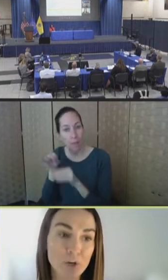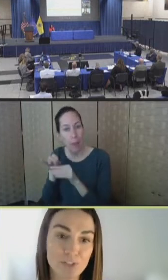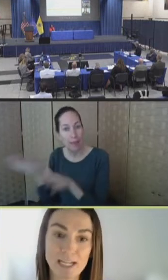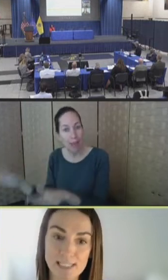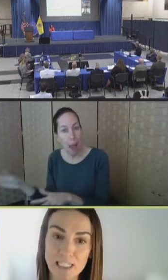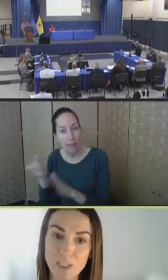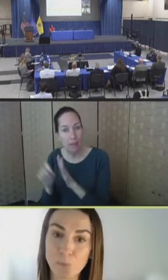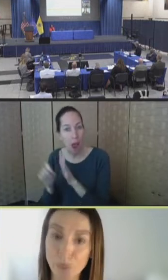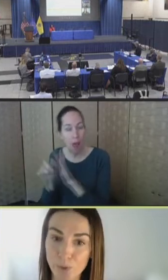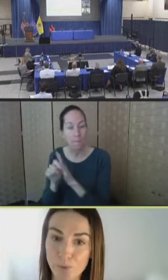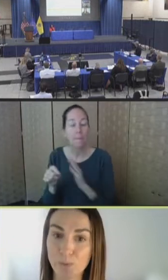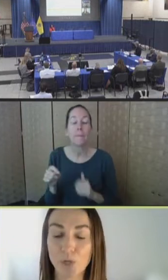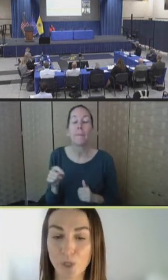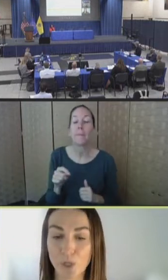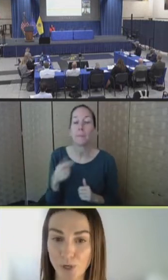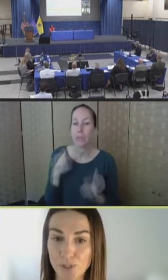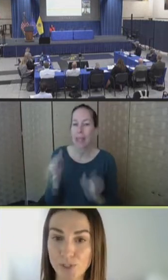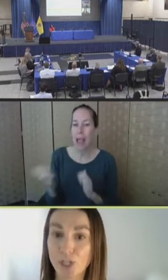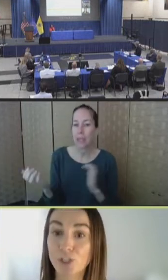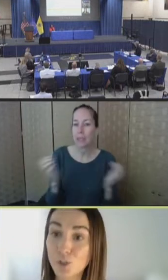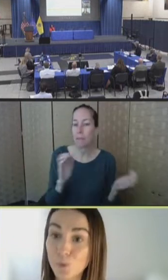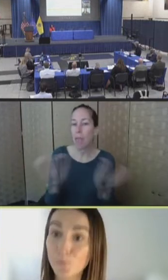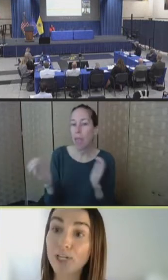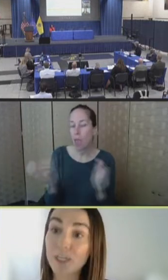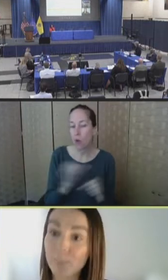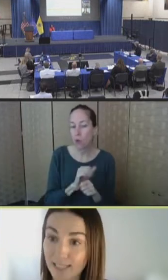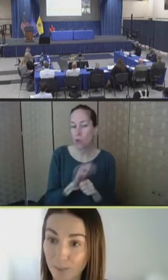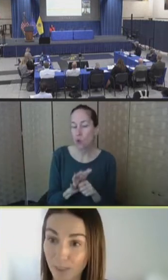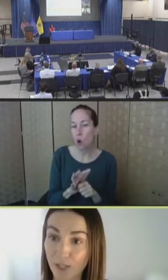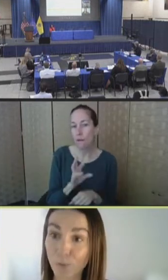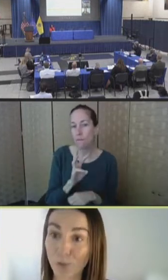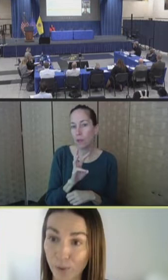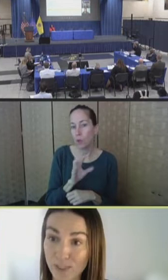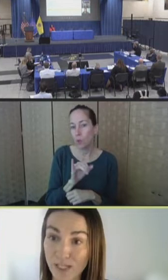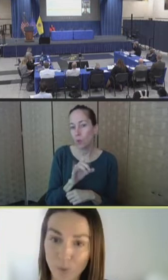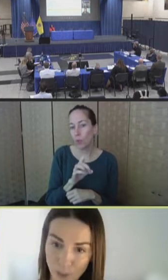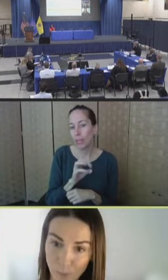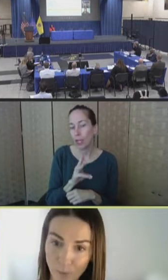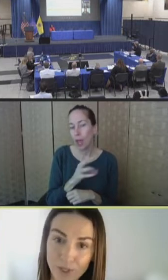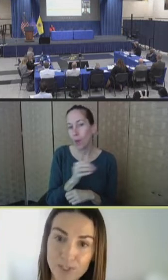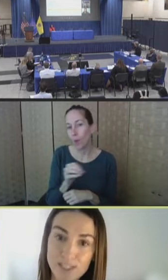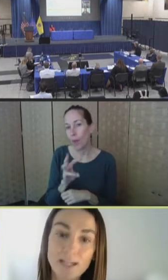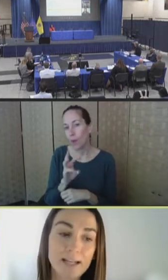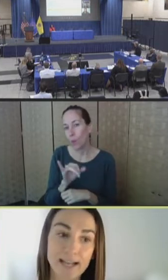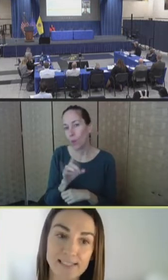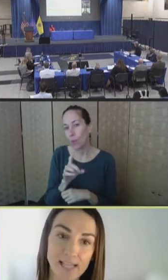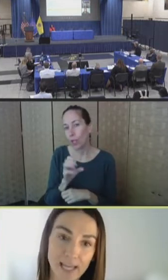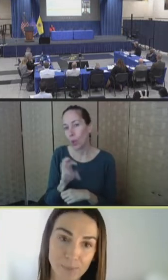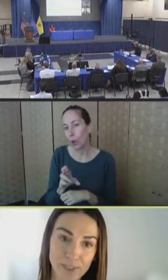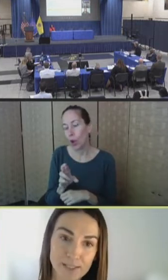COVID-19 widows and widowers to pre-pandemic widows and widowers. Next slide, please.